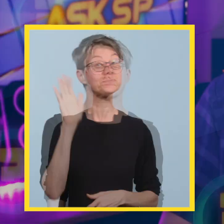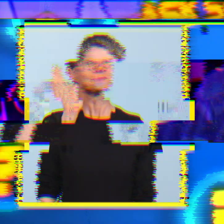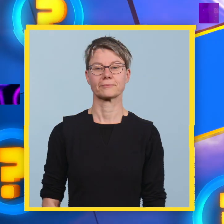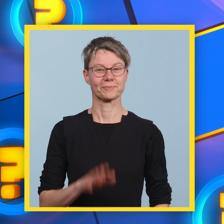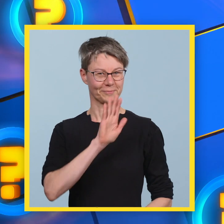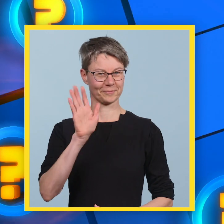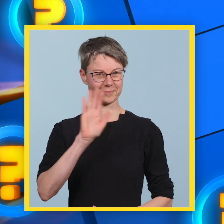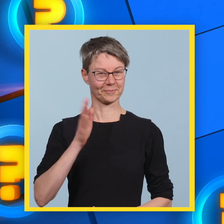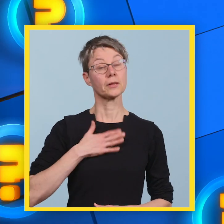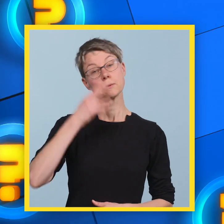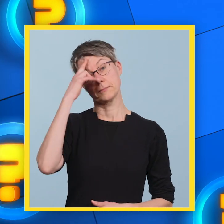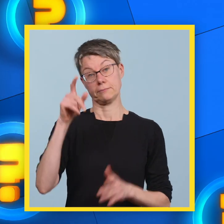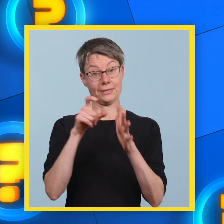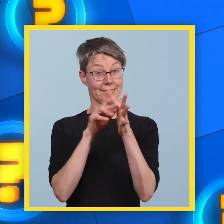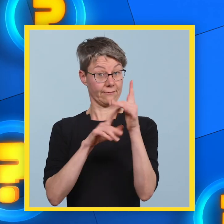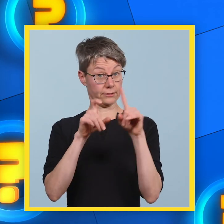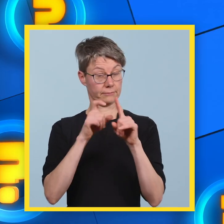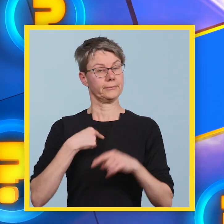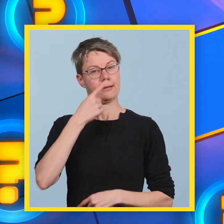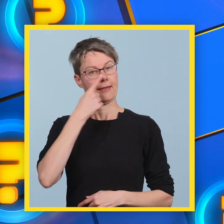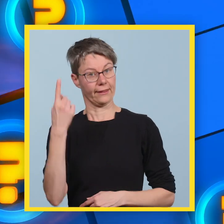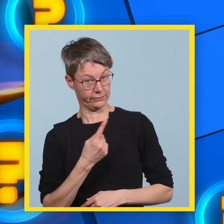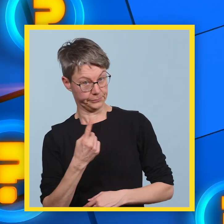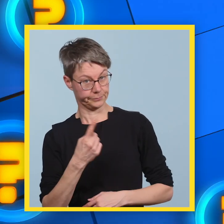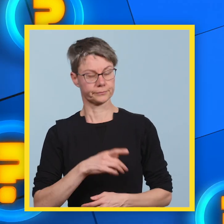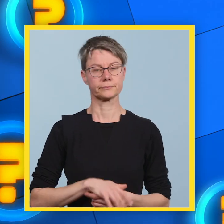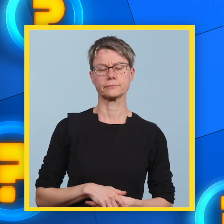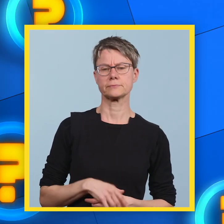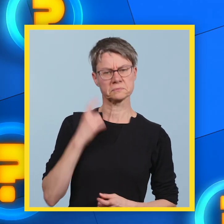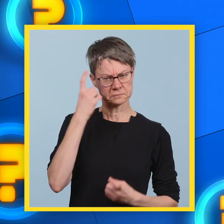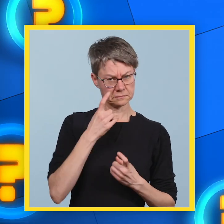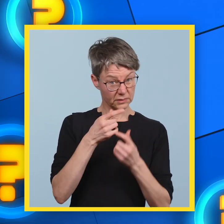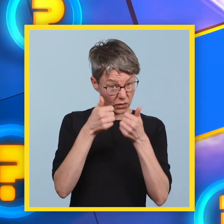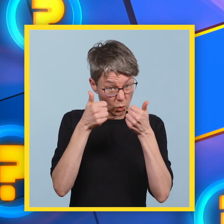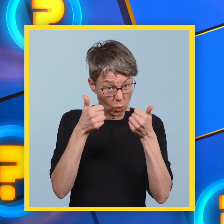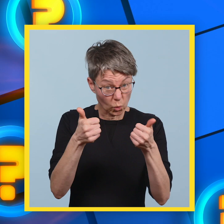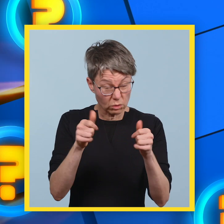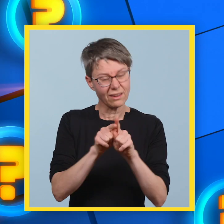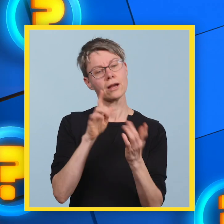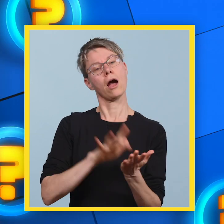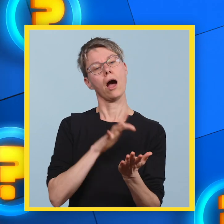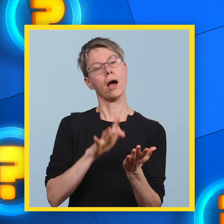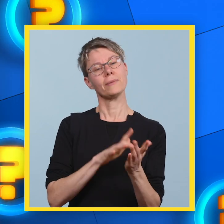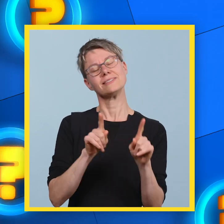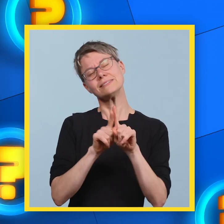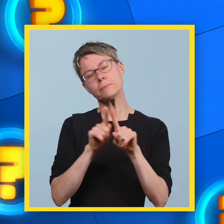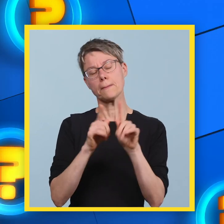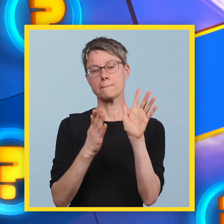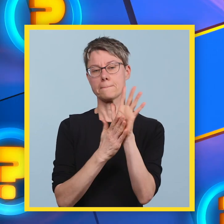Hello, GGSP. My name is David and I'm 11 years old. Do you recommend any iPad games that are similar to Machinarium?